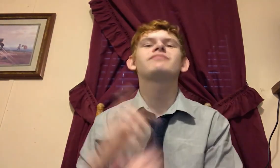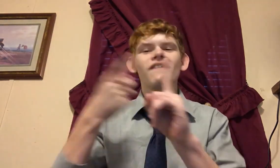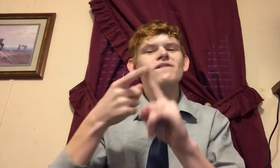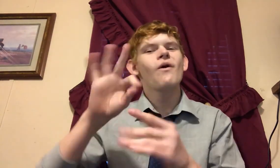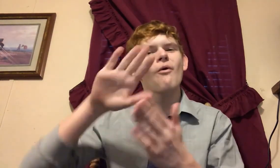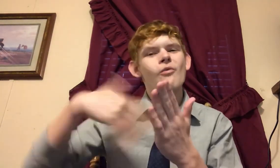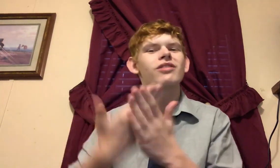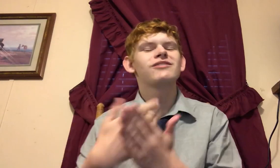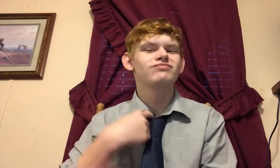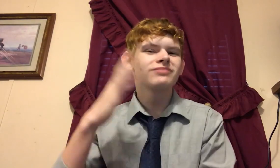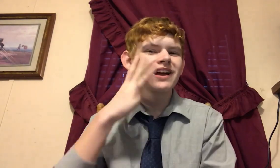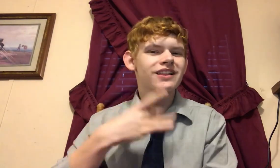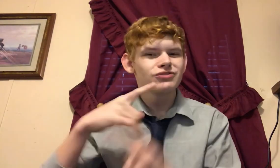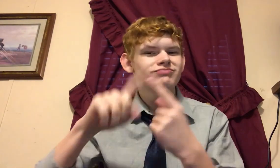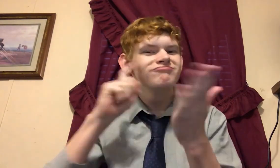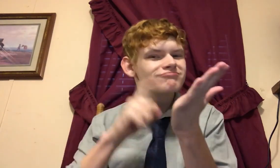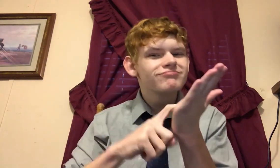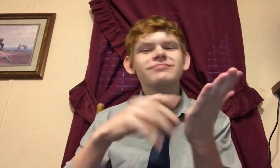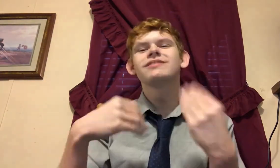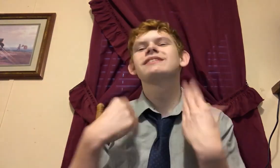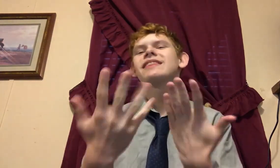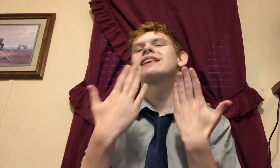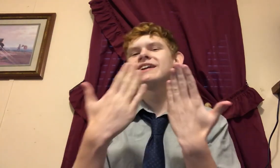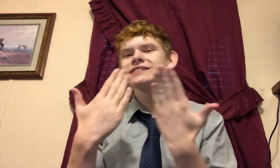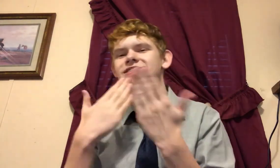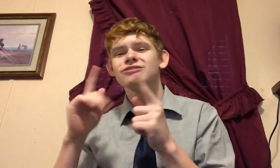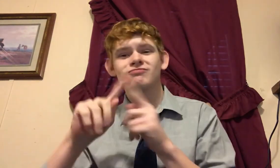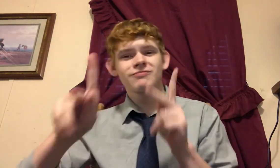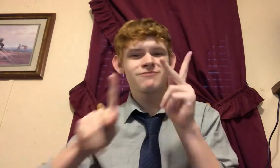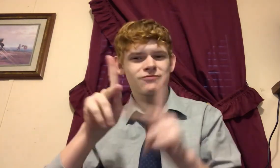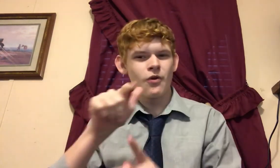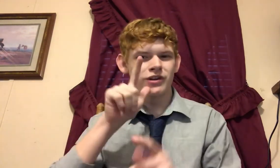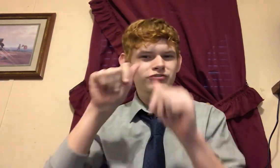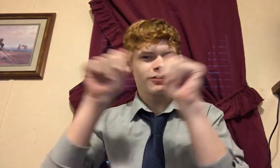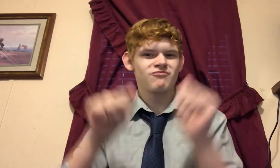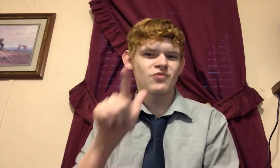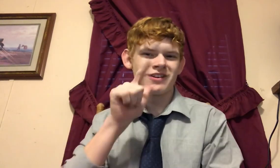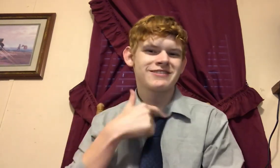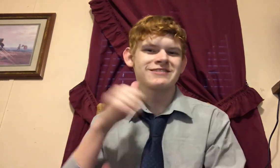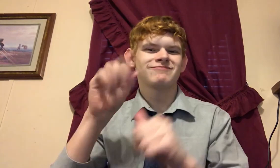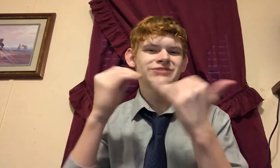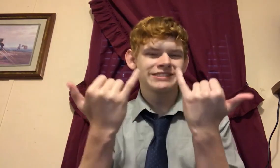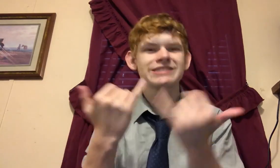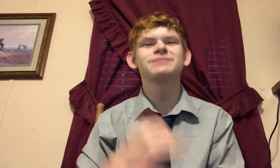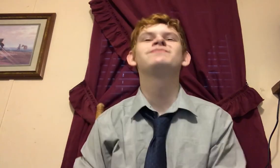First of all, I would like to recognize and give thanks to all of the people who have shaped who I am today.